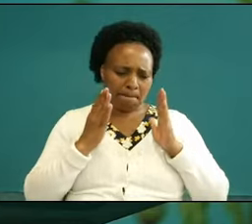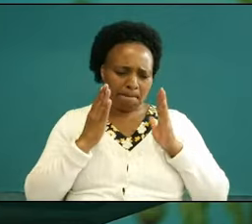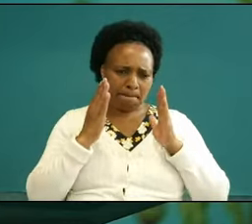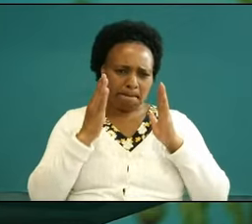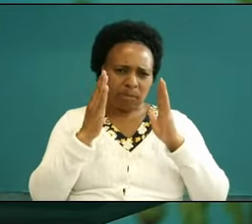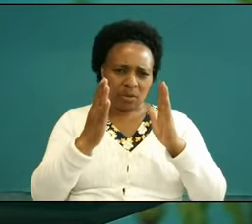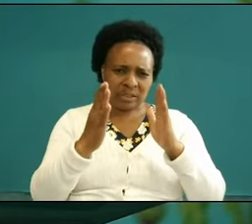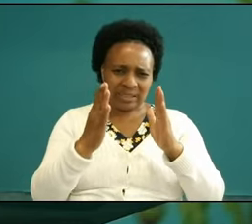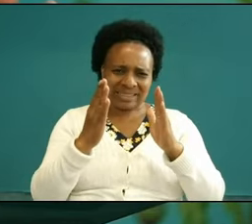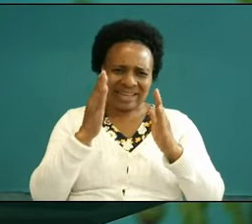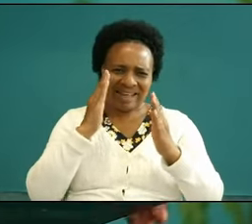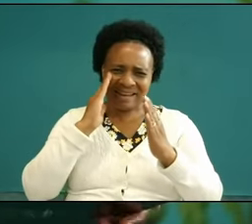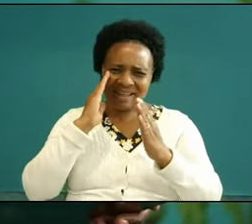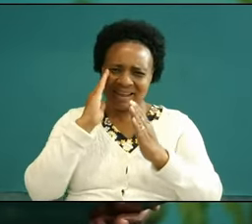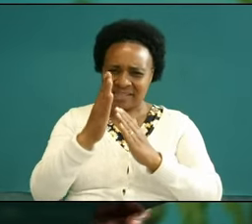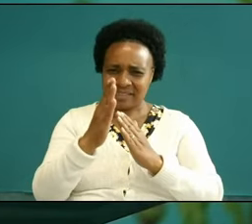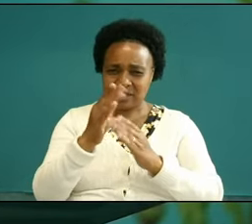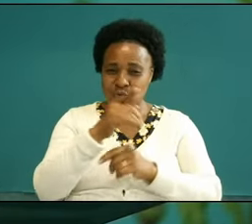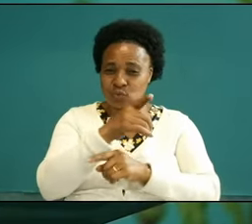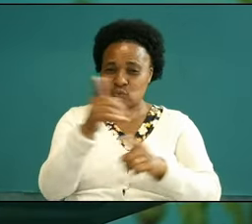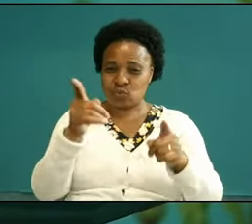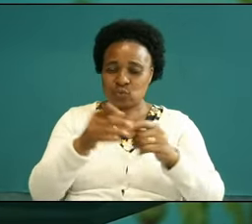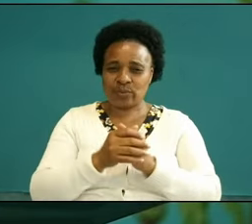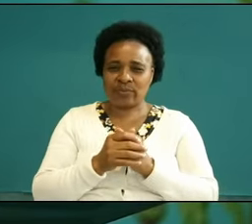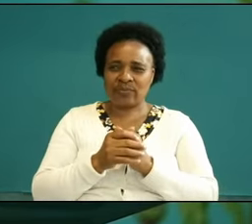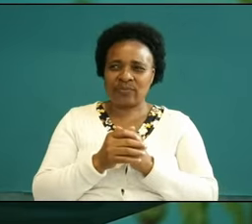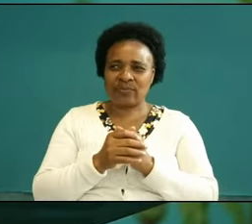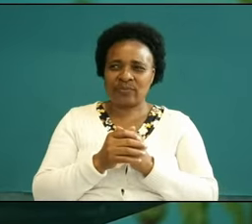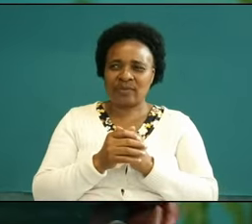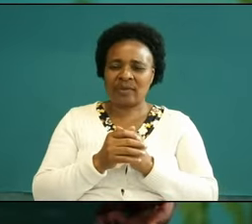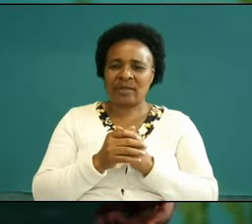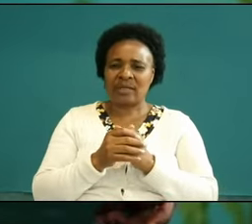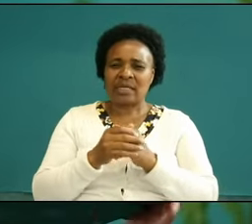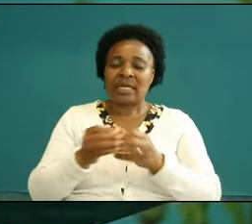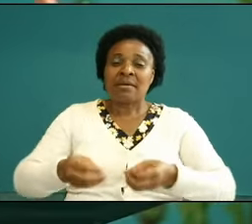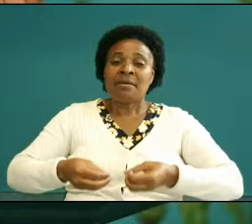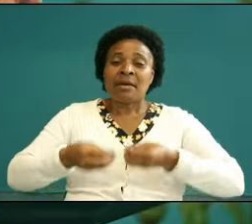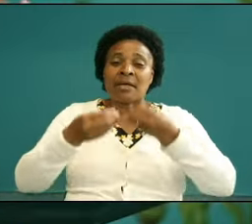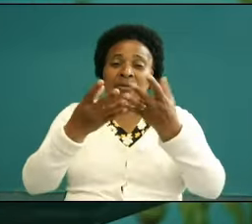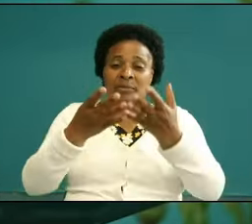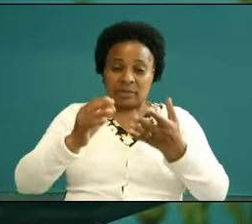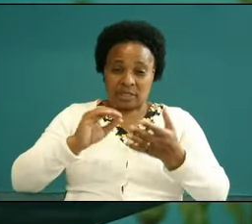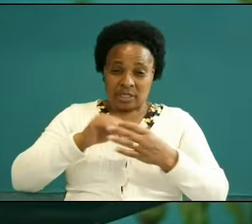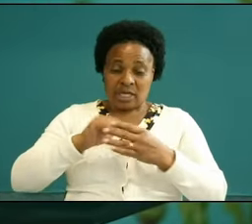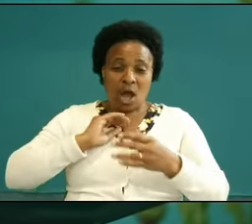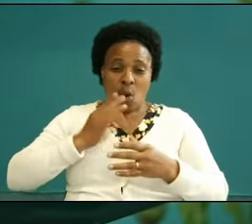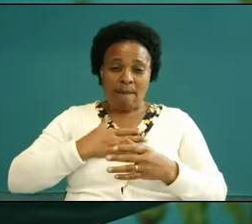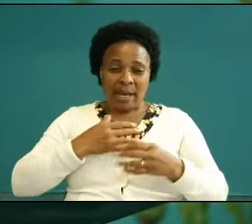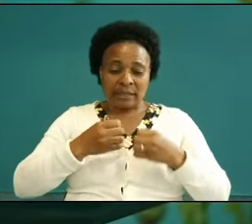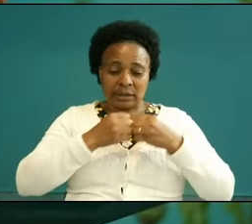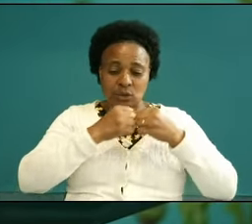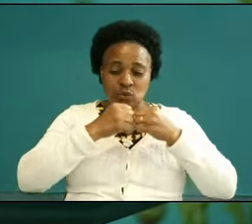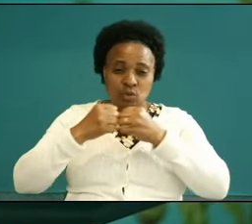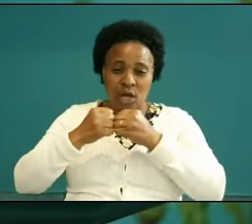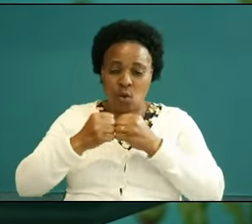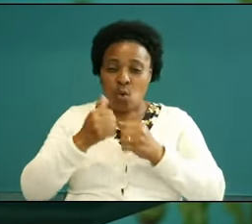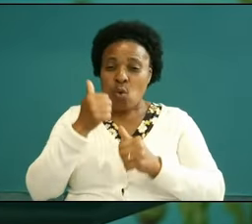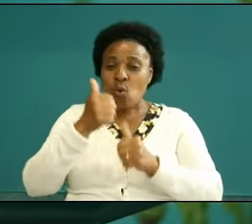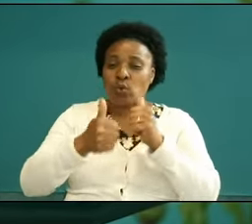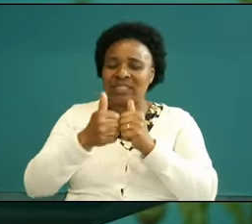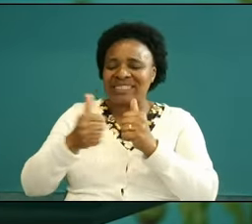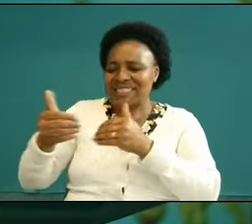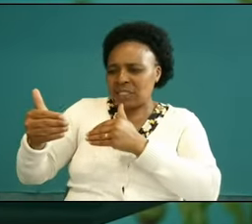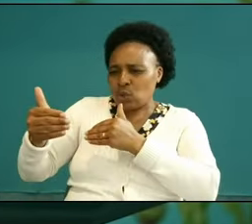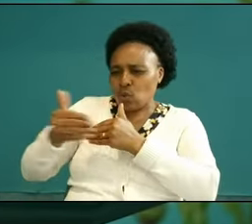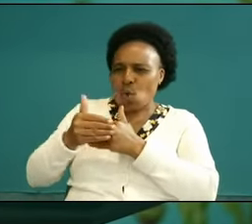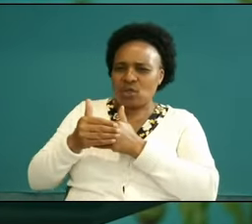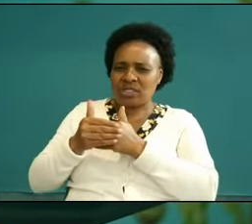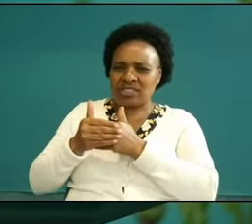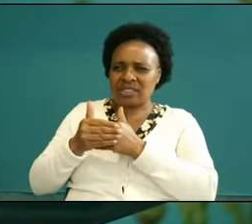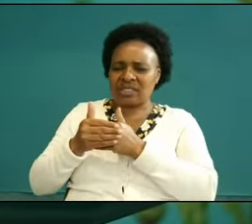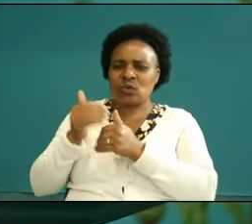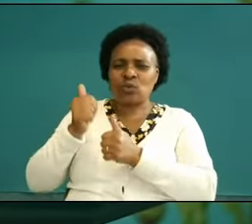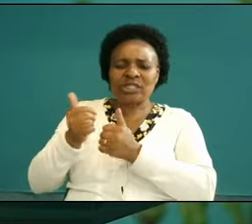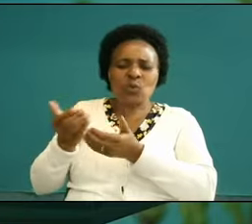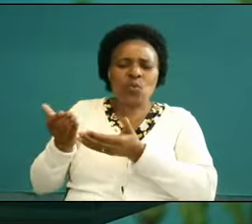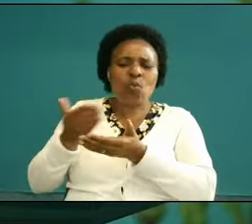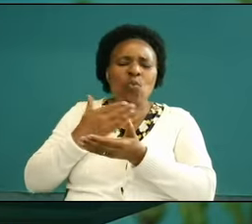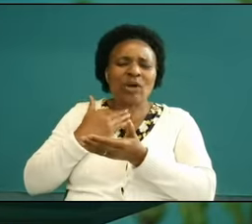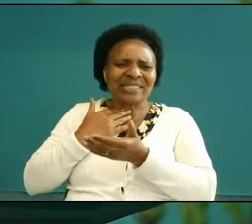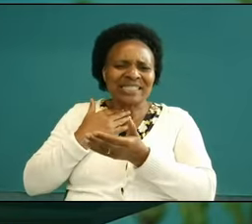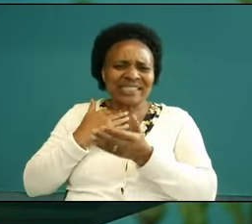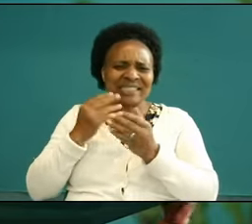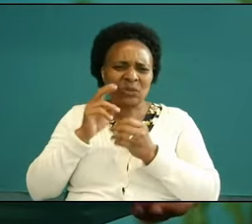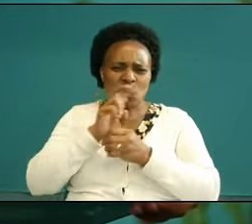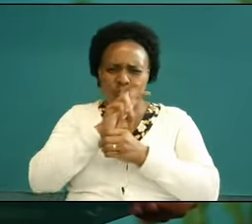direct to you this image brings to mind a struggle that is up closed and requires vigilance agility